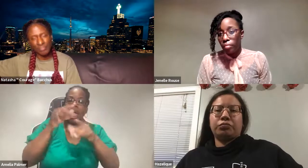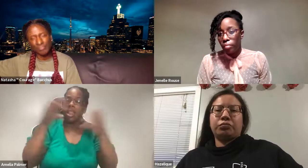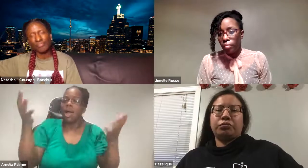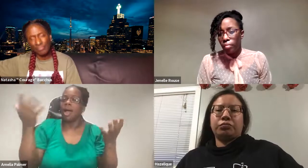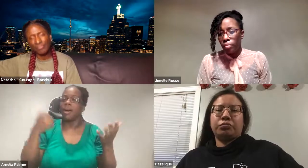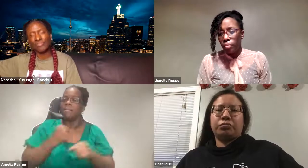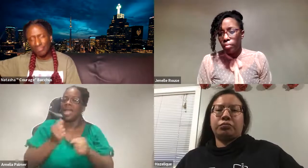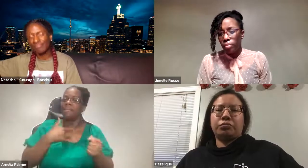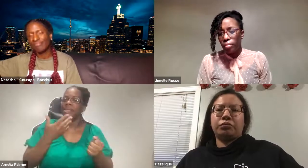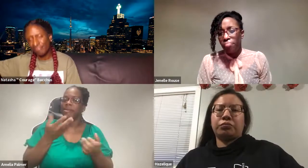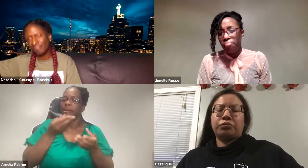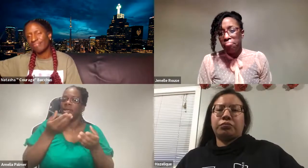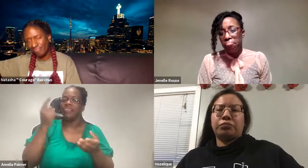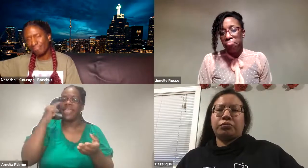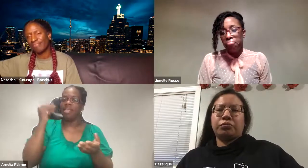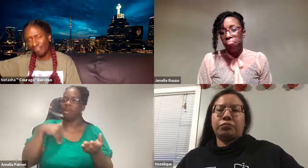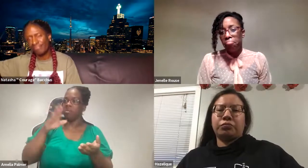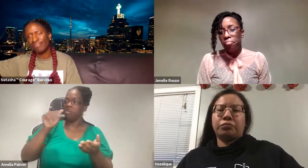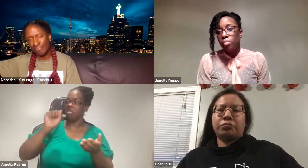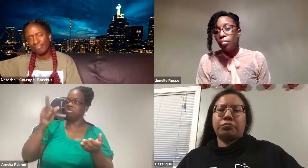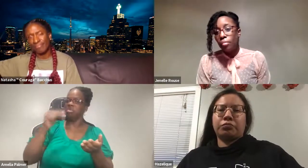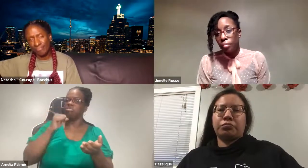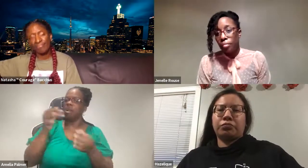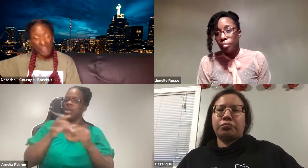it impacted me because i thought when i was younger and i was using it,